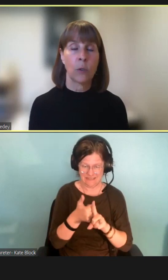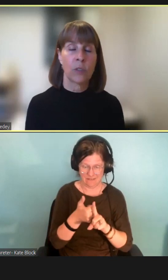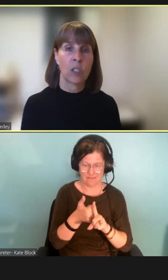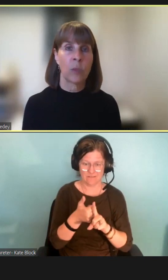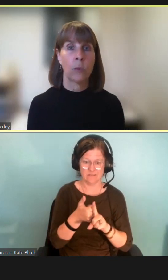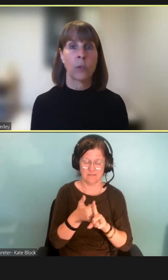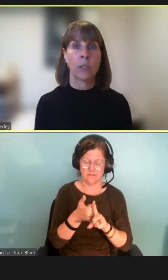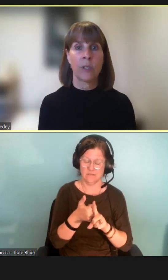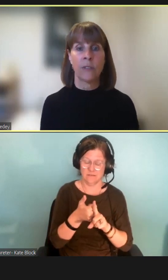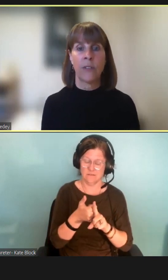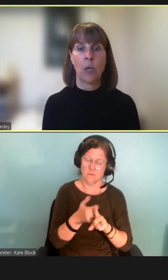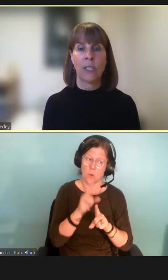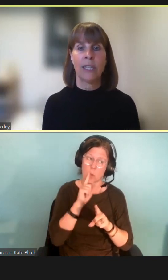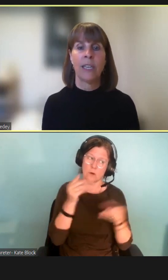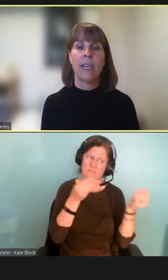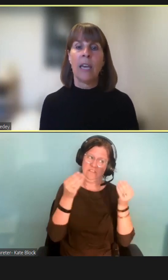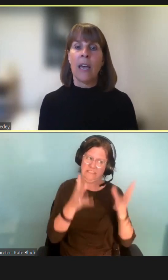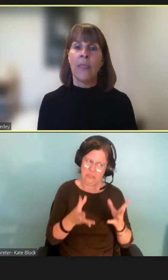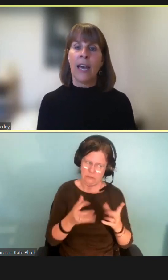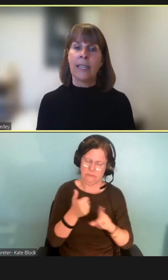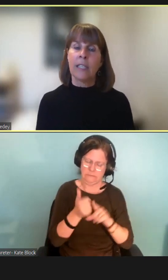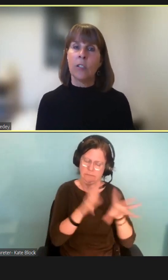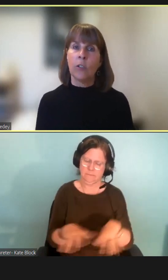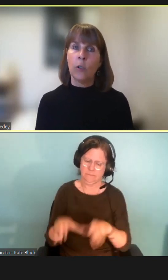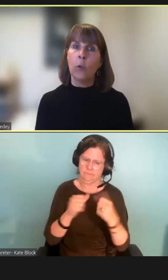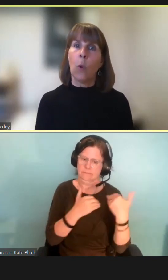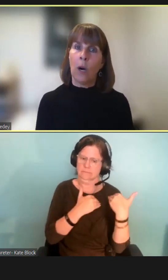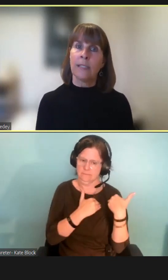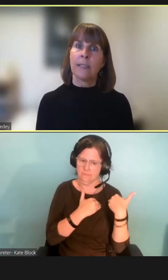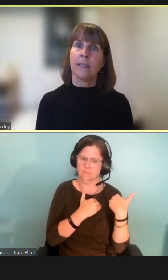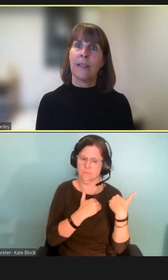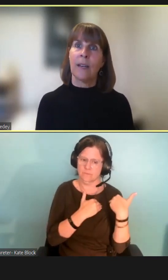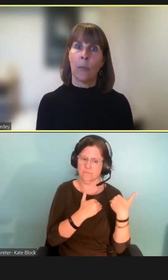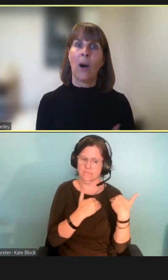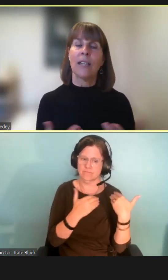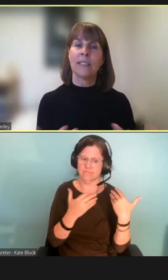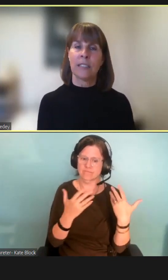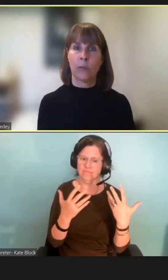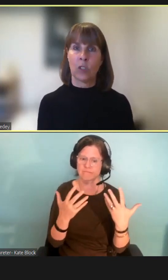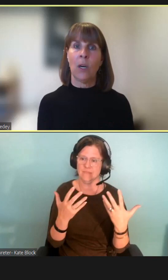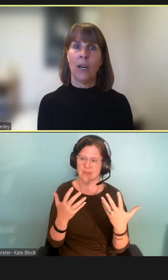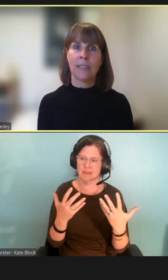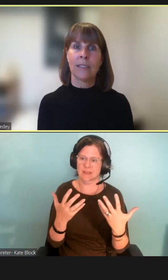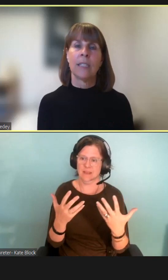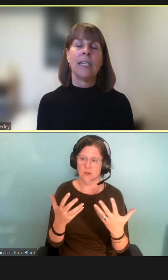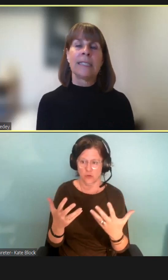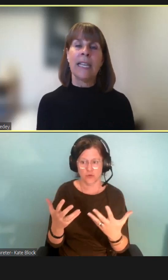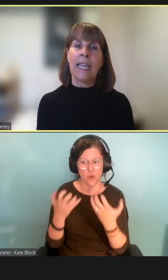going to be working with the family that you want a positive response to any